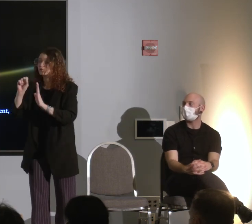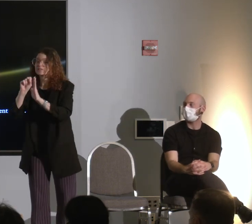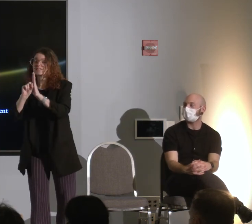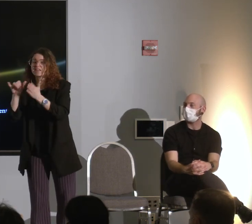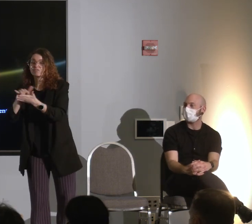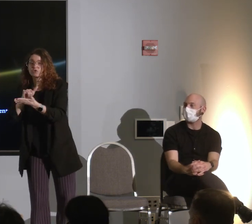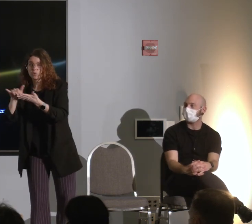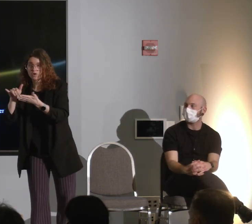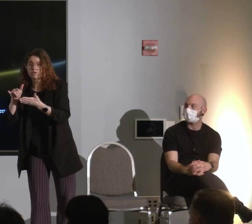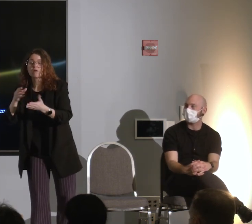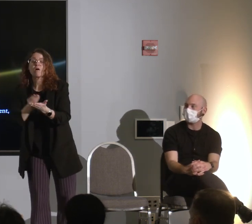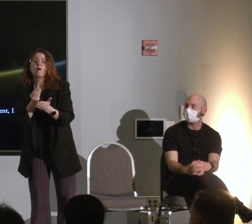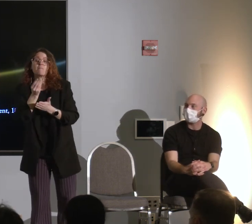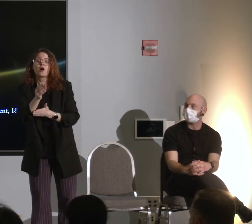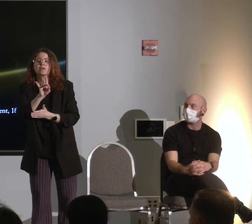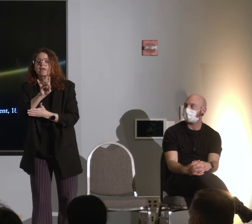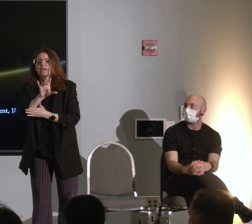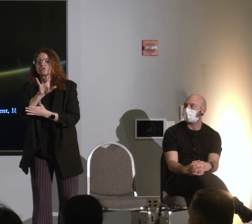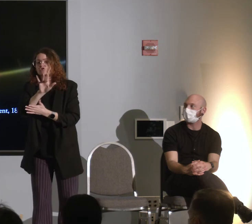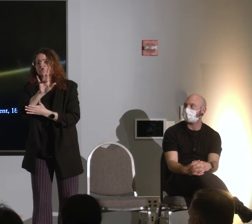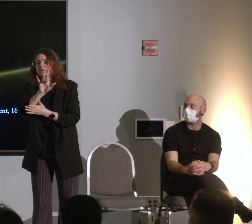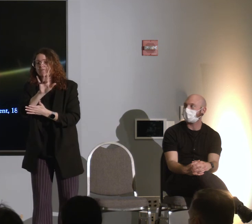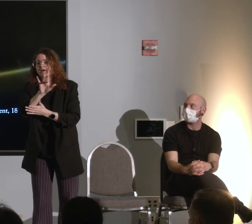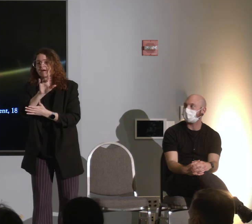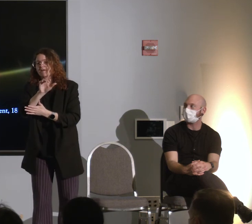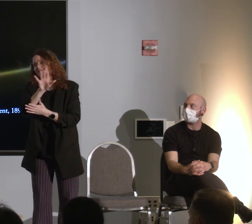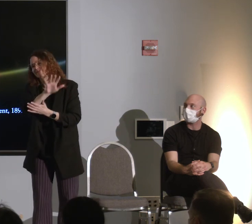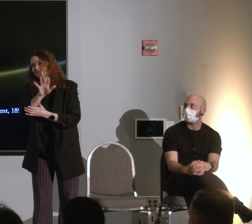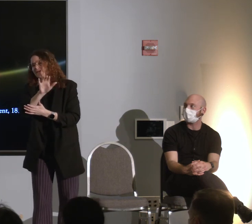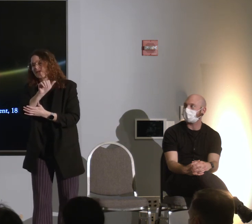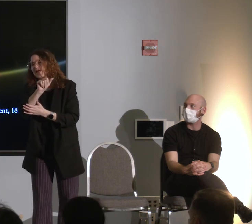that bought 825 odd acres using taxpayer monies.